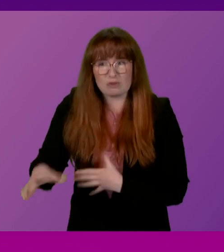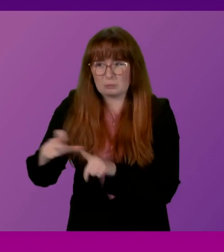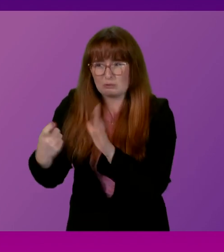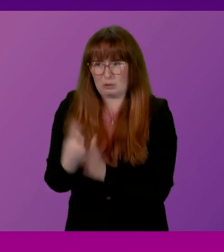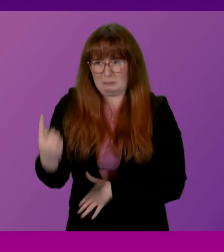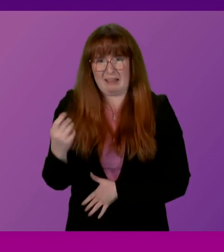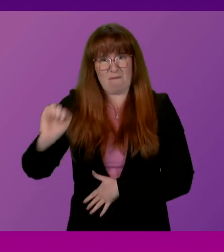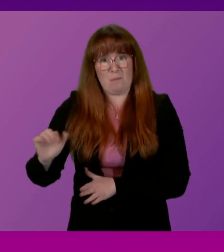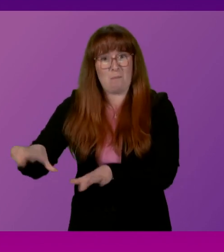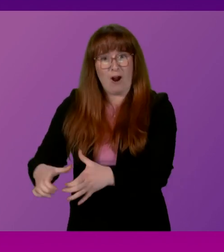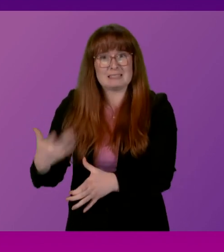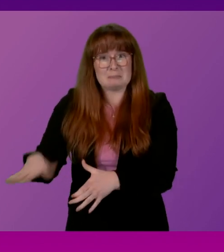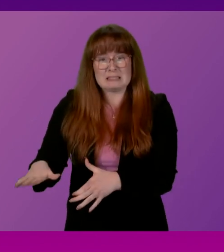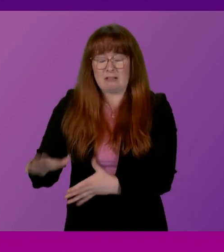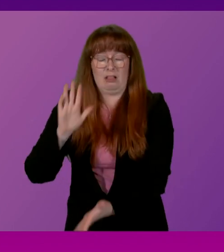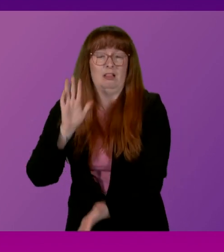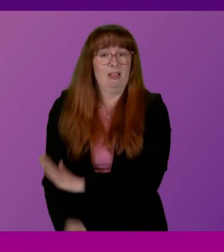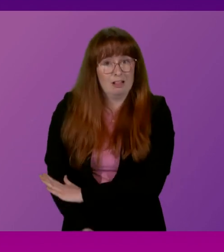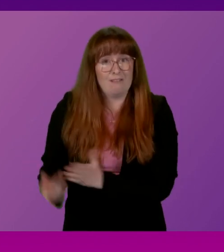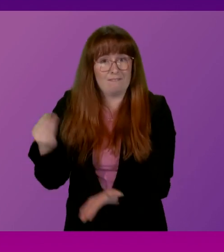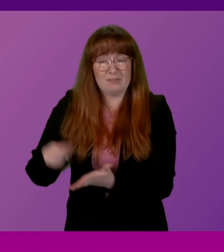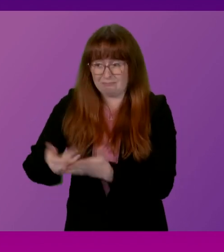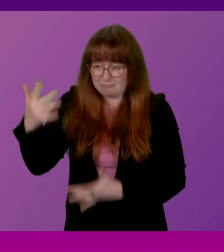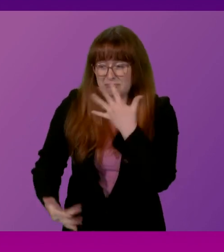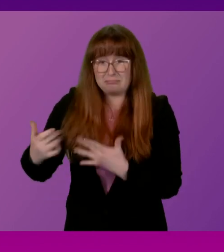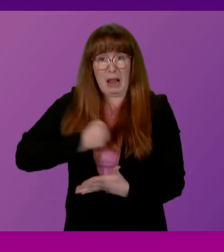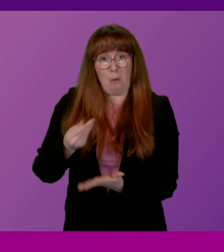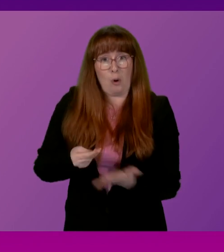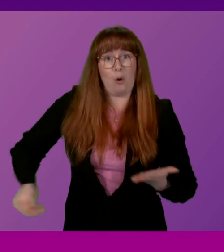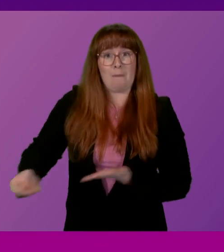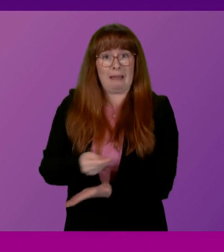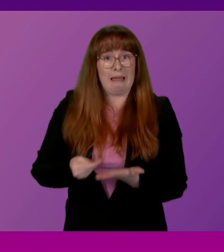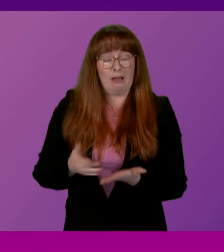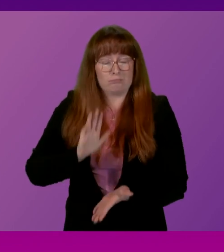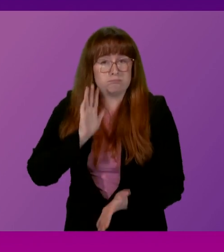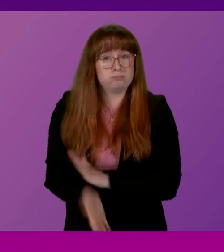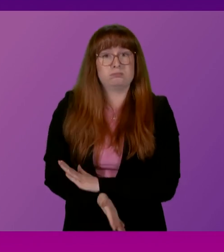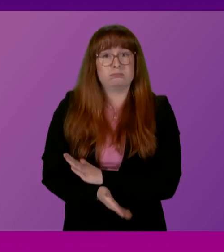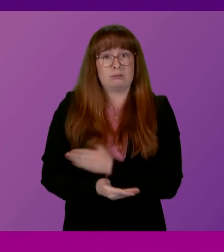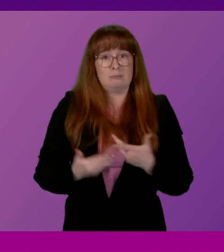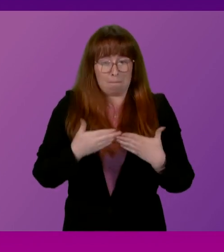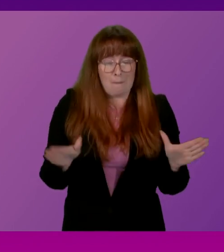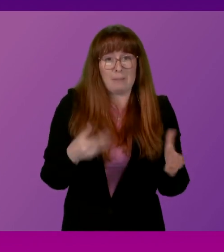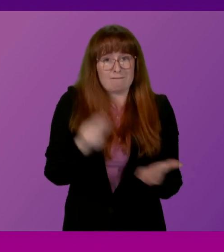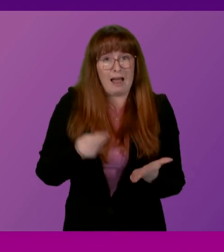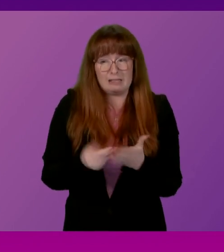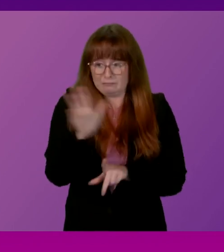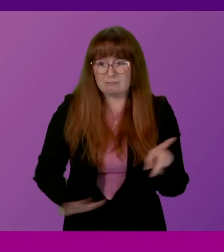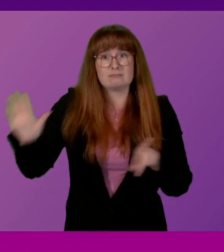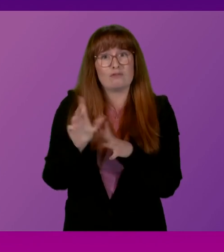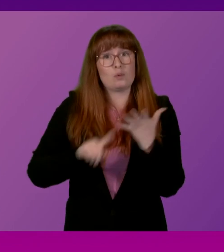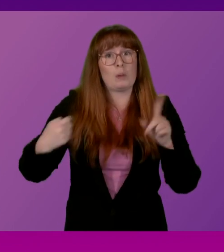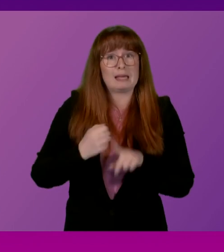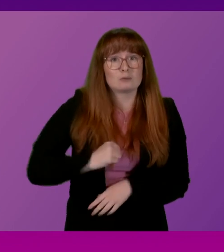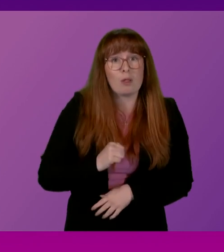party has completely decimated the economy and public finances of this country.